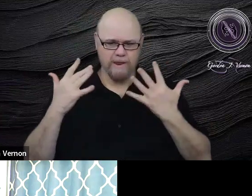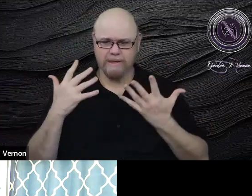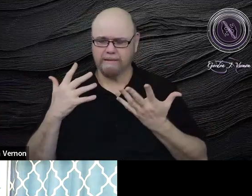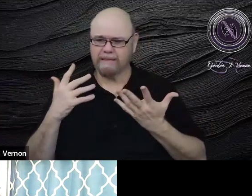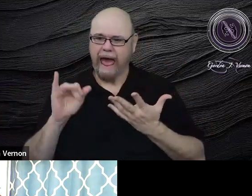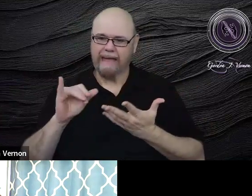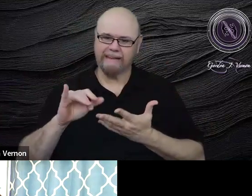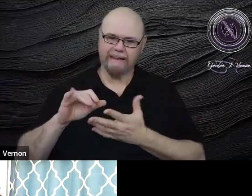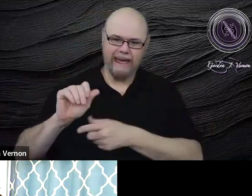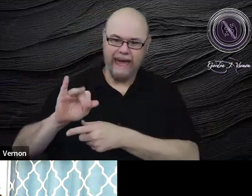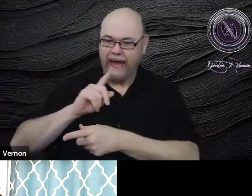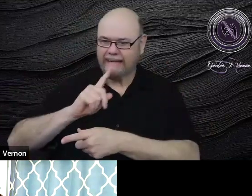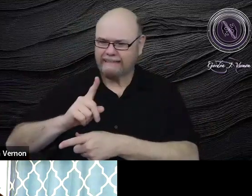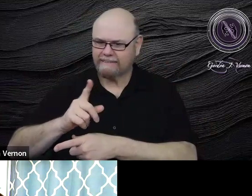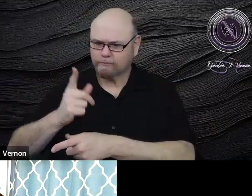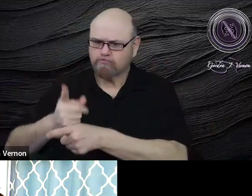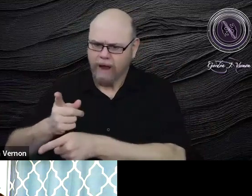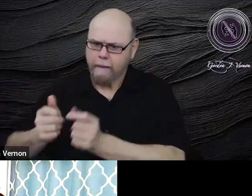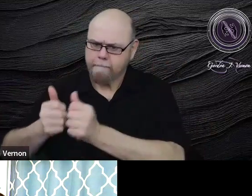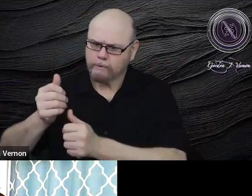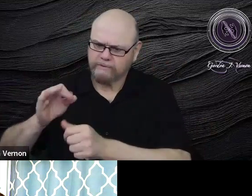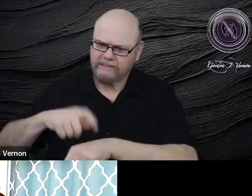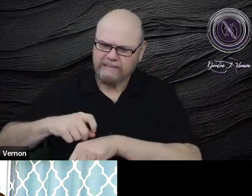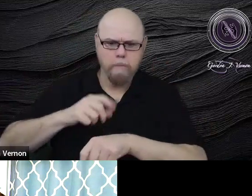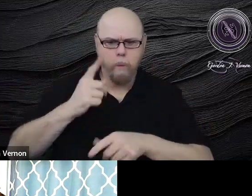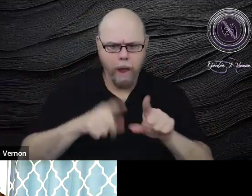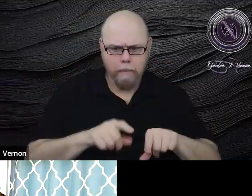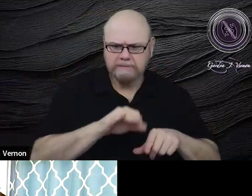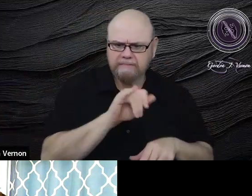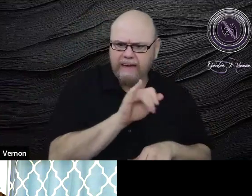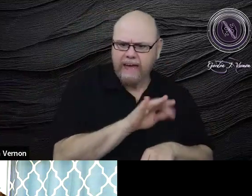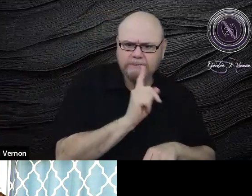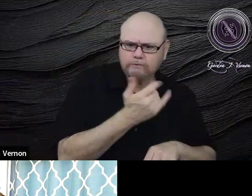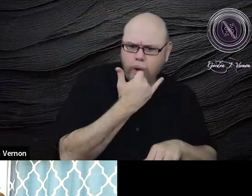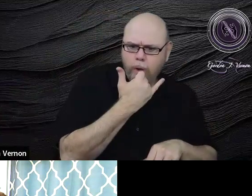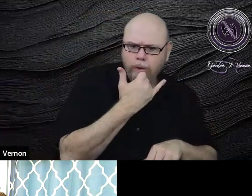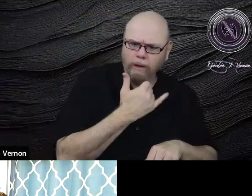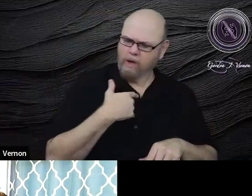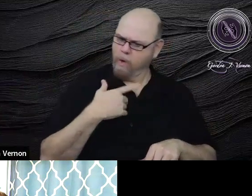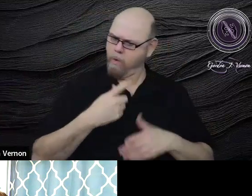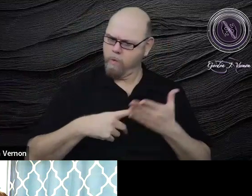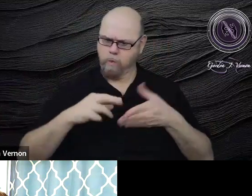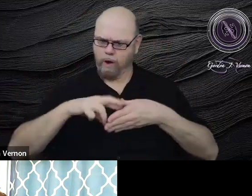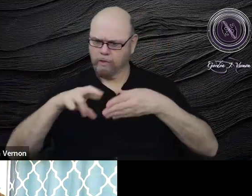is probably one of the most relevant candidates when it comes to cognitive factors.